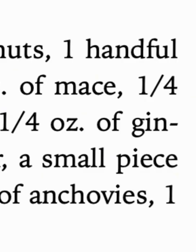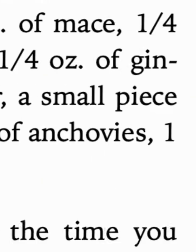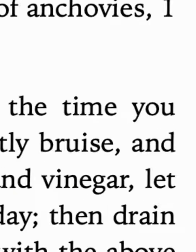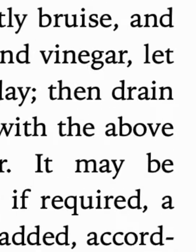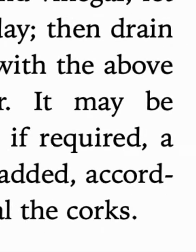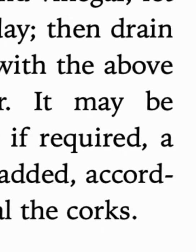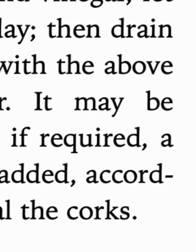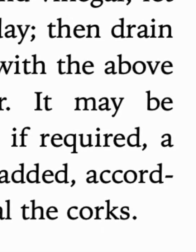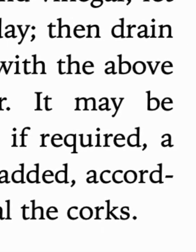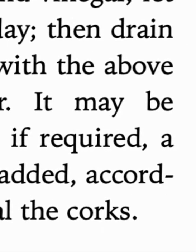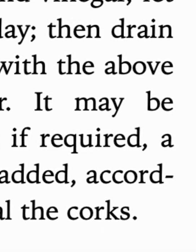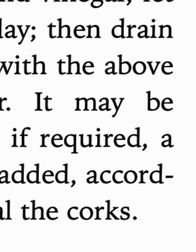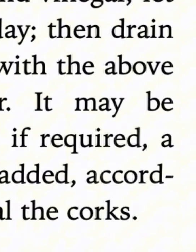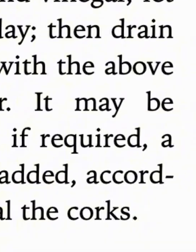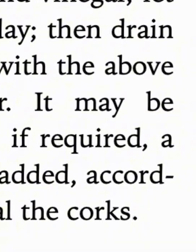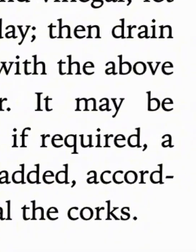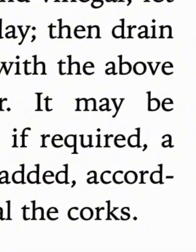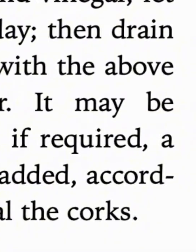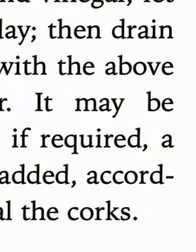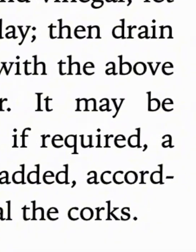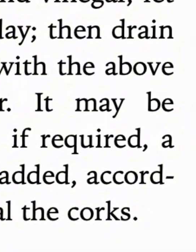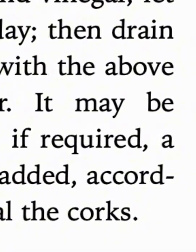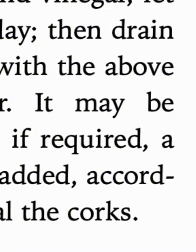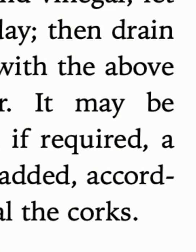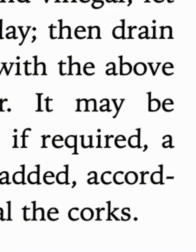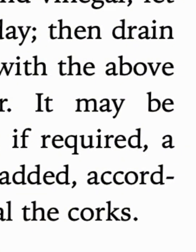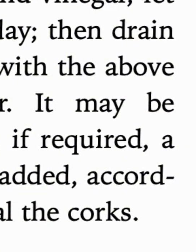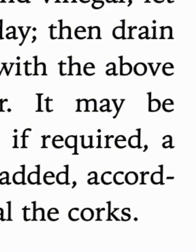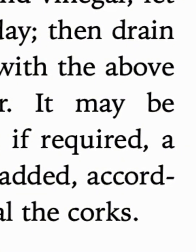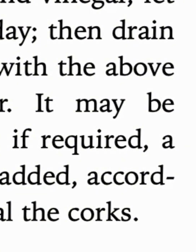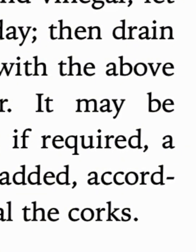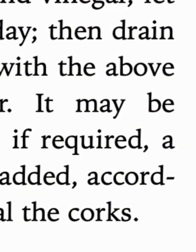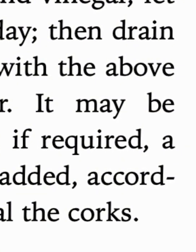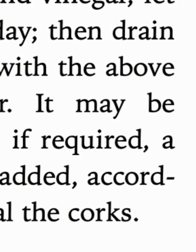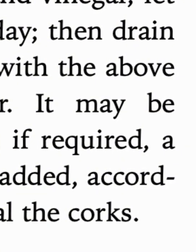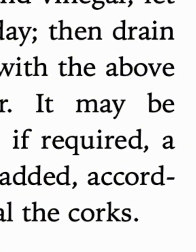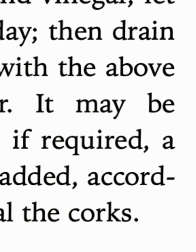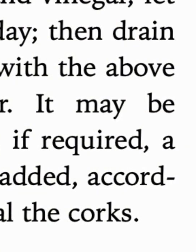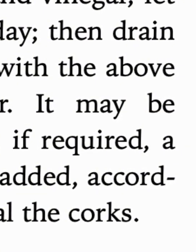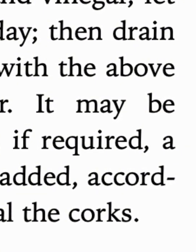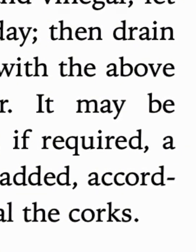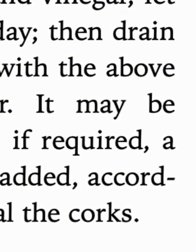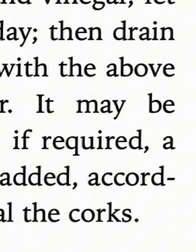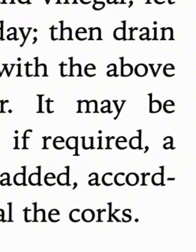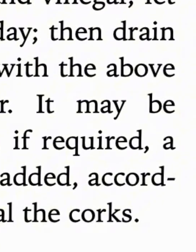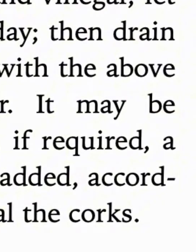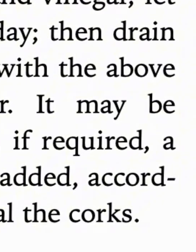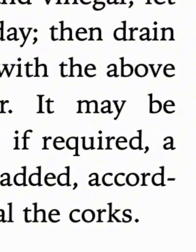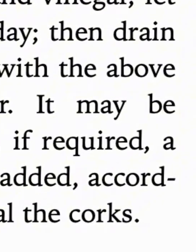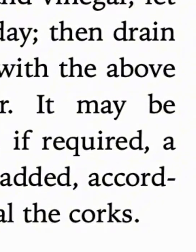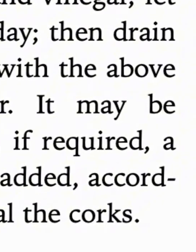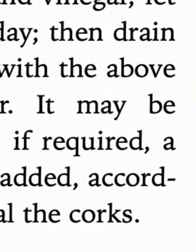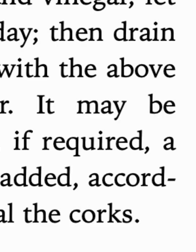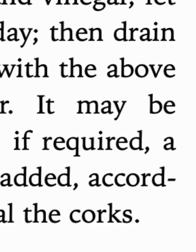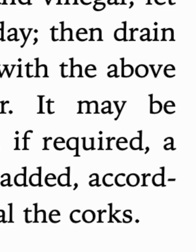procure the walnuts at the time you can run a pin through them slightly bruise and put them in a jar with the salt and vinegar